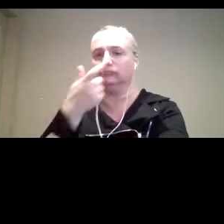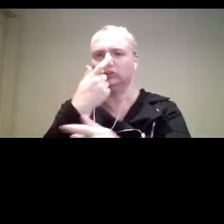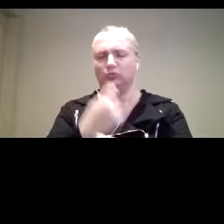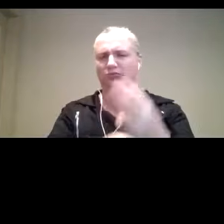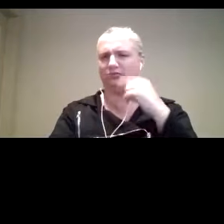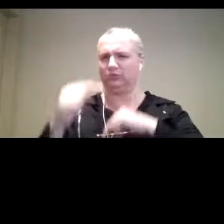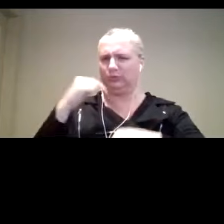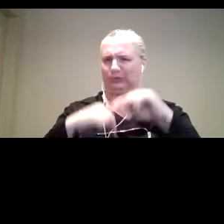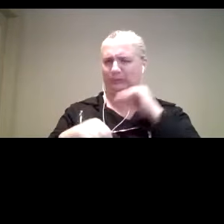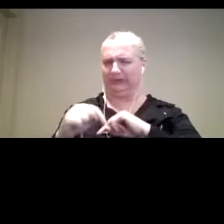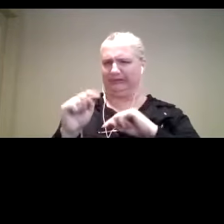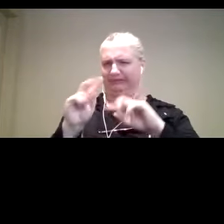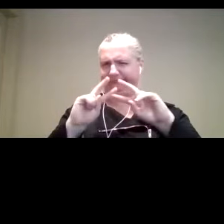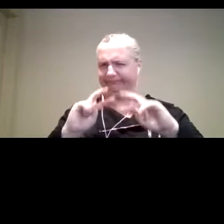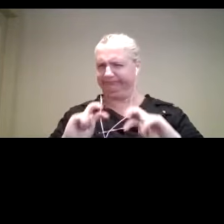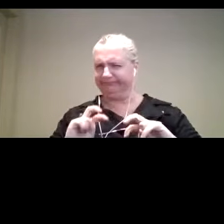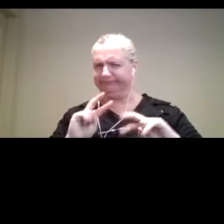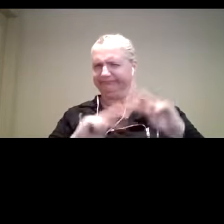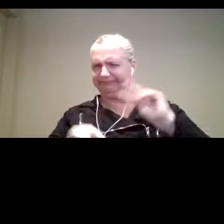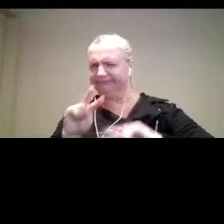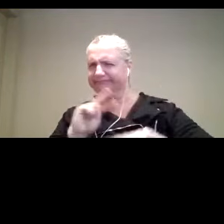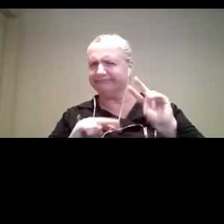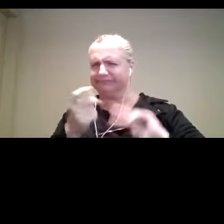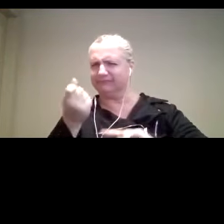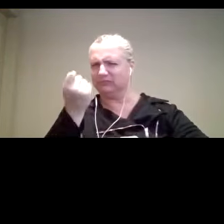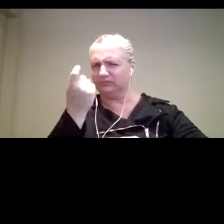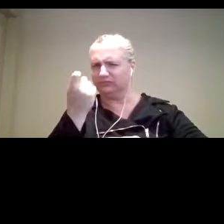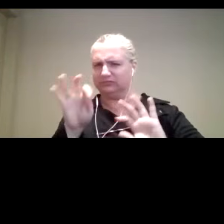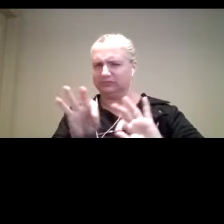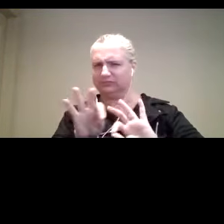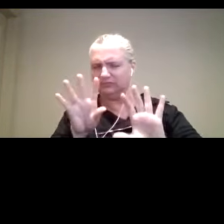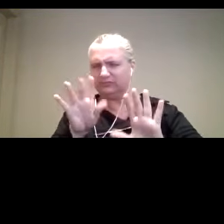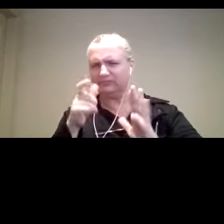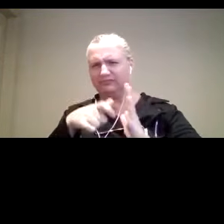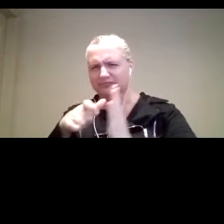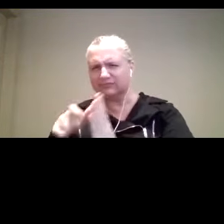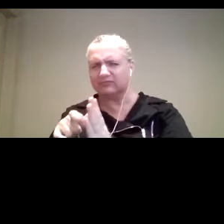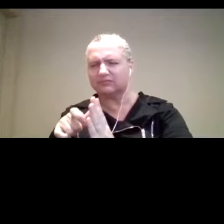and really understand some of the iterations of the IDEA,